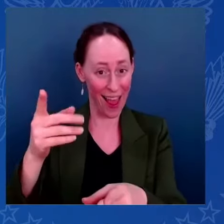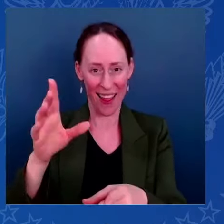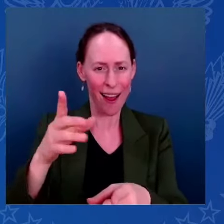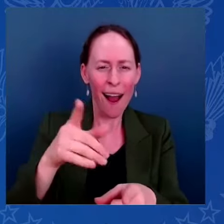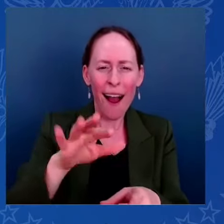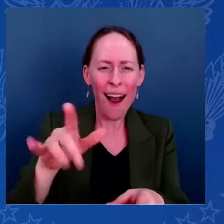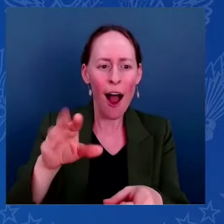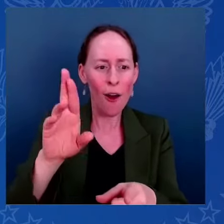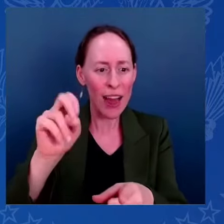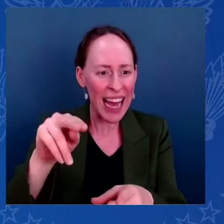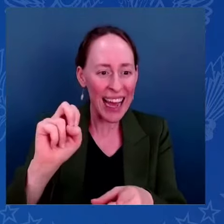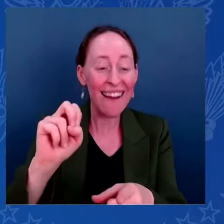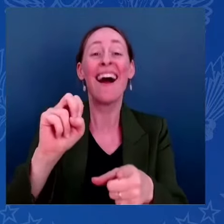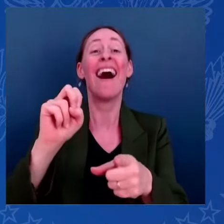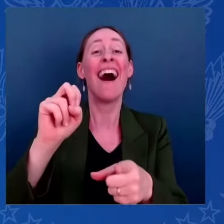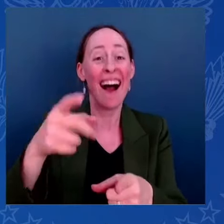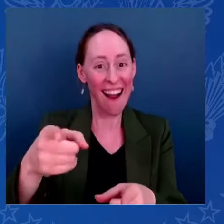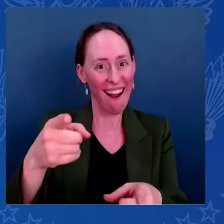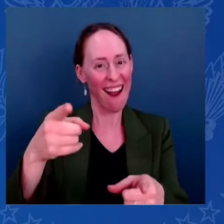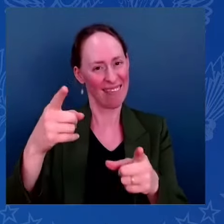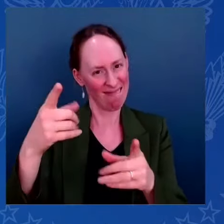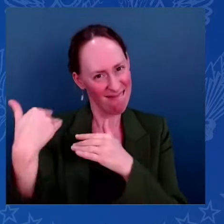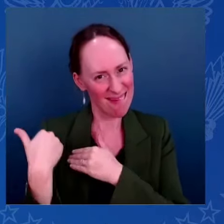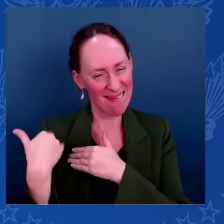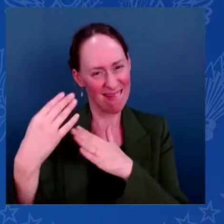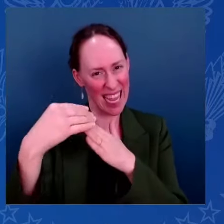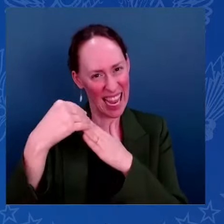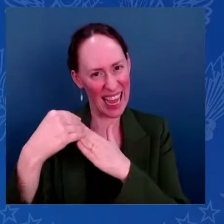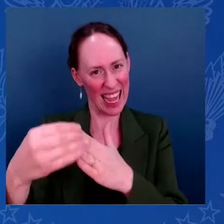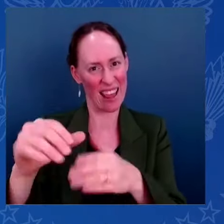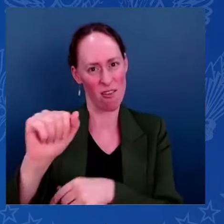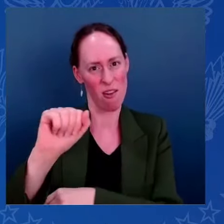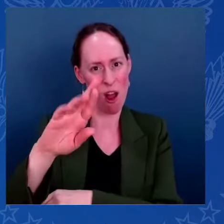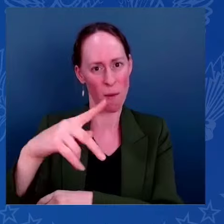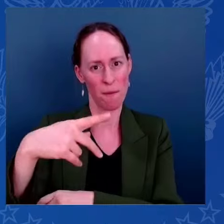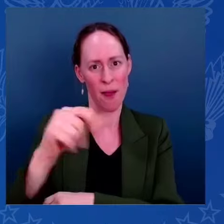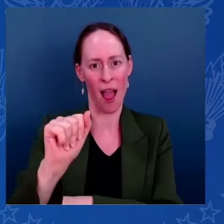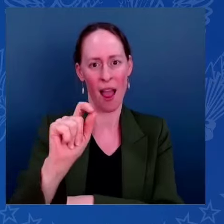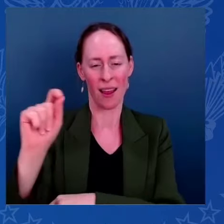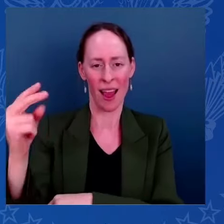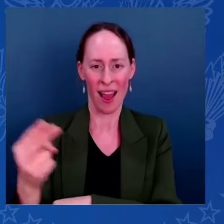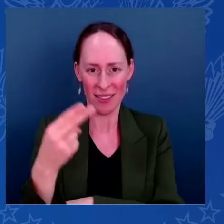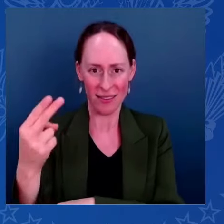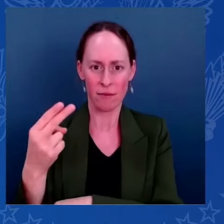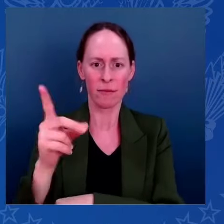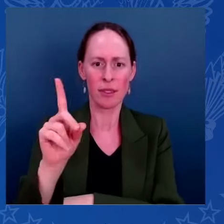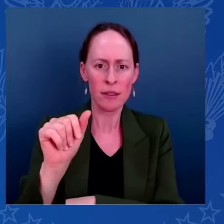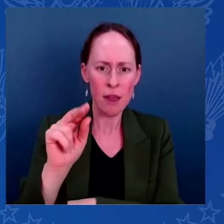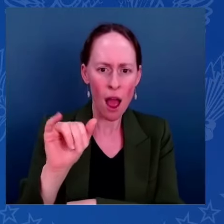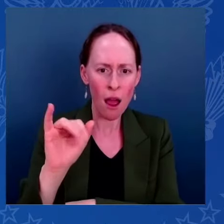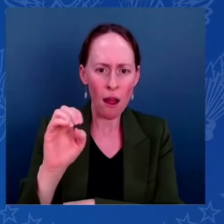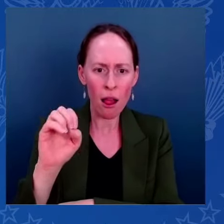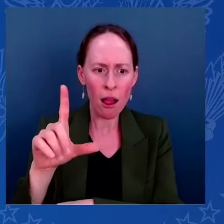And Danielle, who leads our Can- -- Danielle, where are you? Danielle leads our Cancer Moonshot --